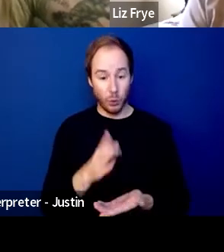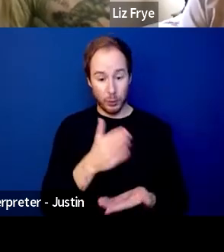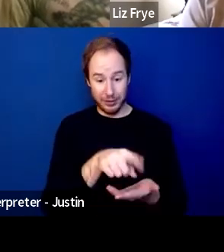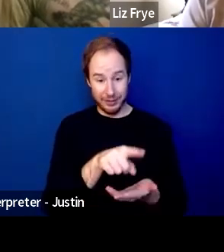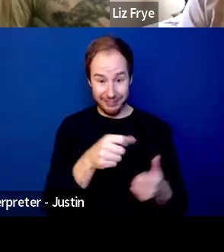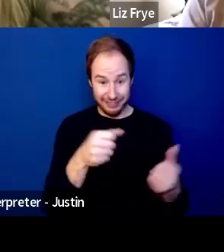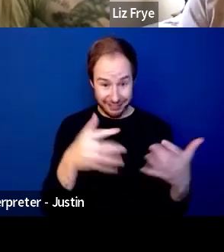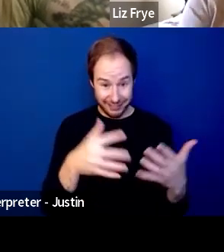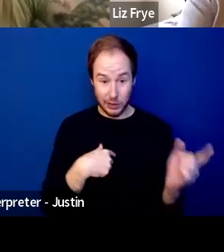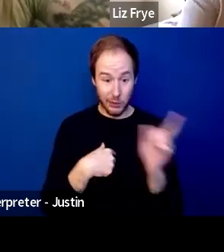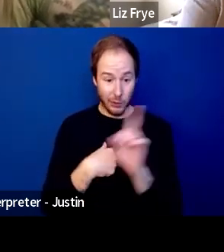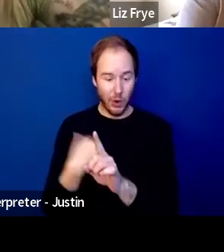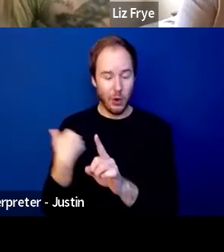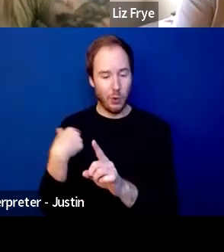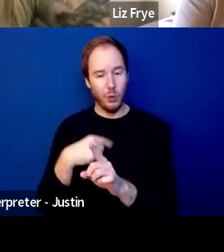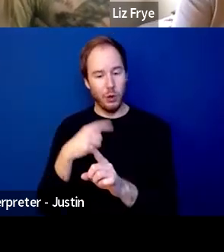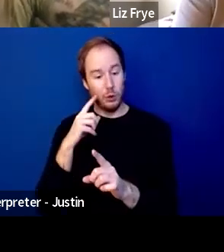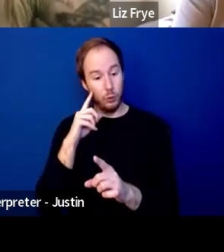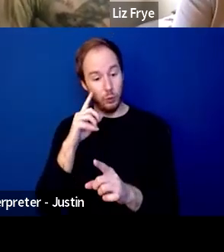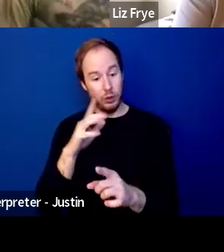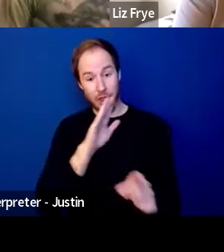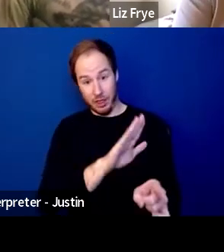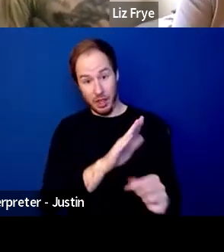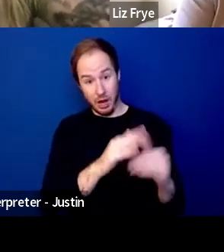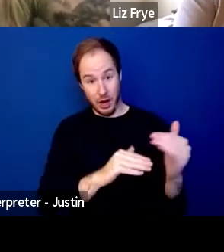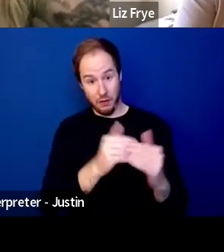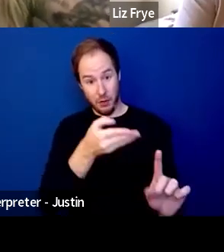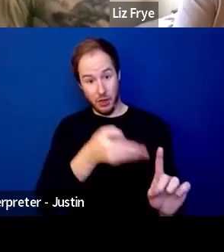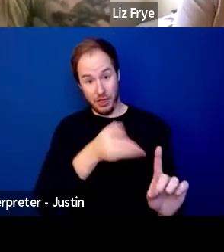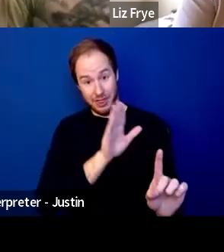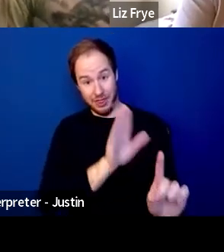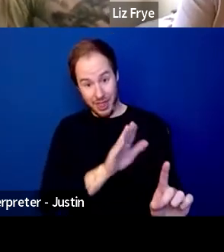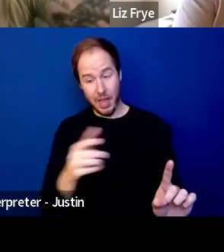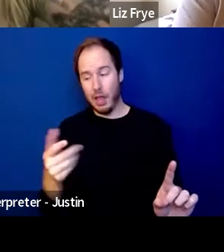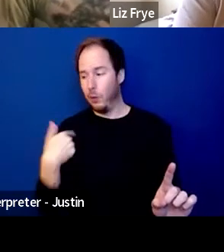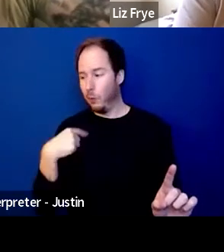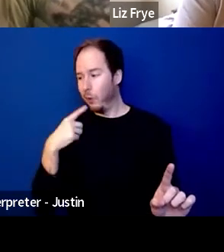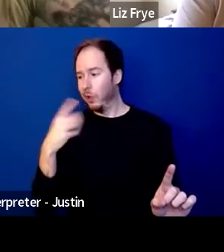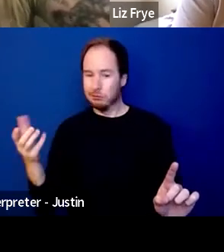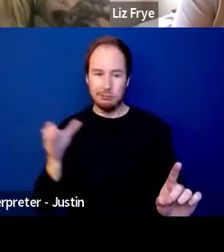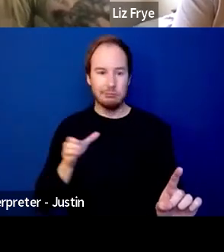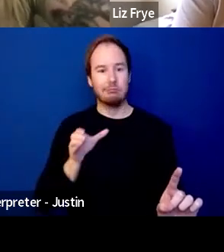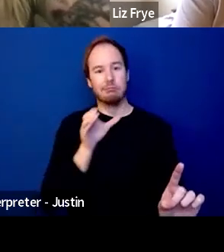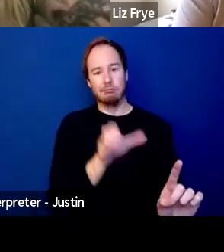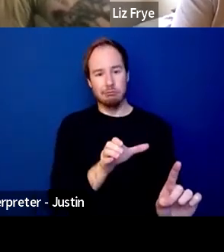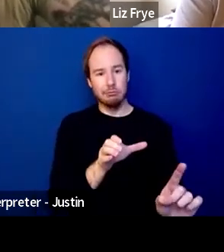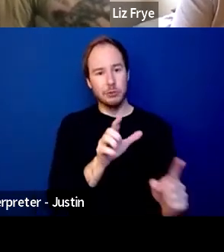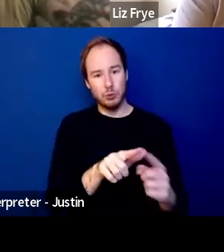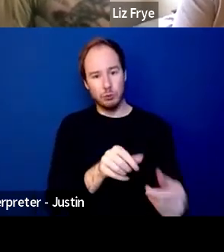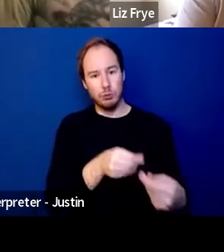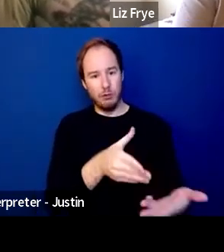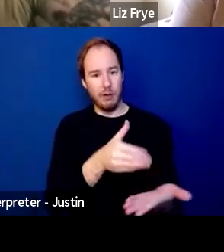So when we meet them in their comfort zone, it's really a game-changer. So that's really what we're doin' in Nashville.